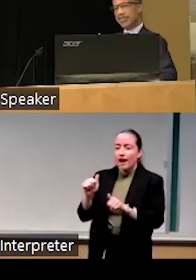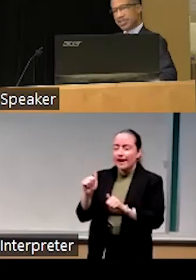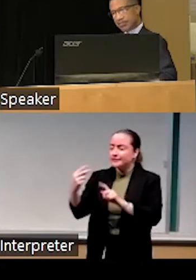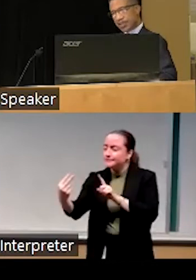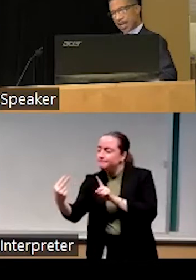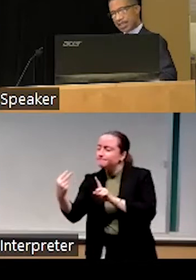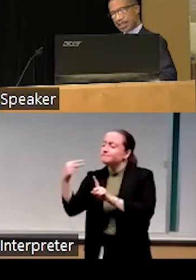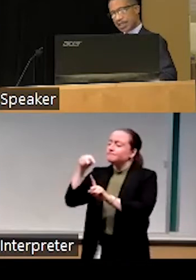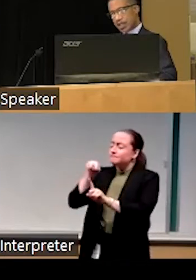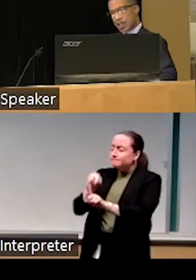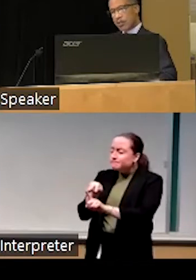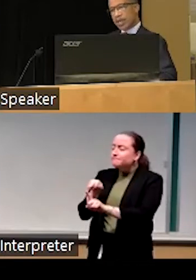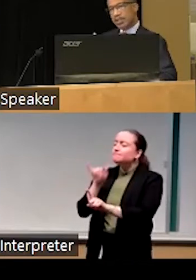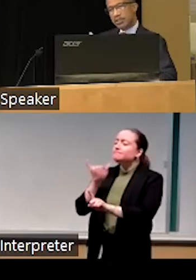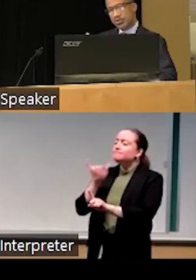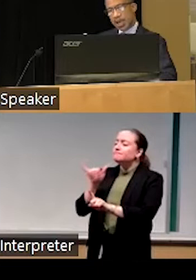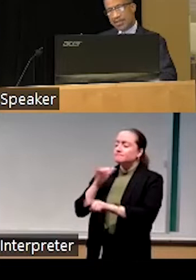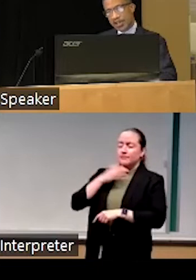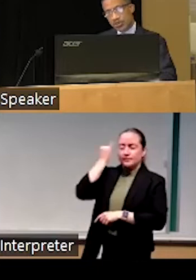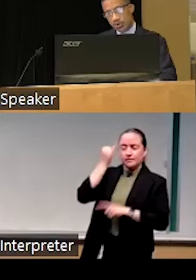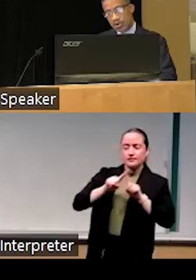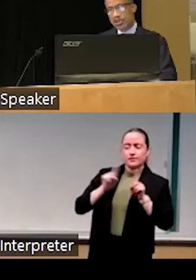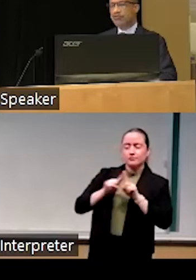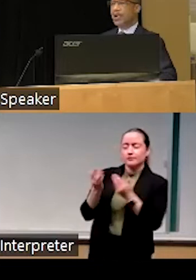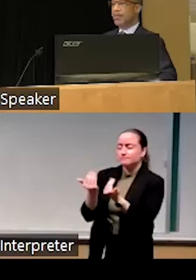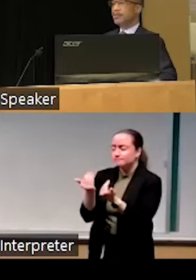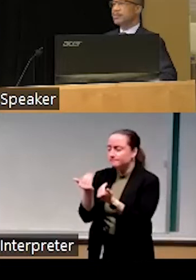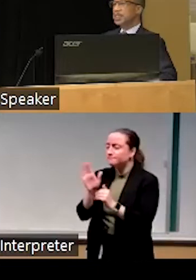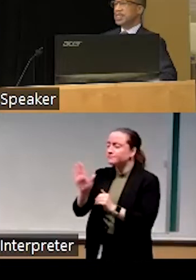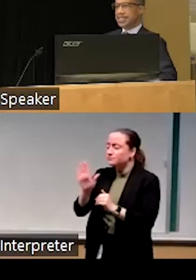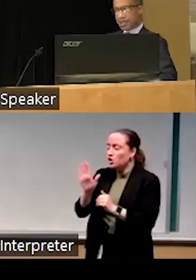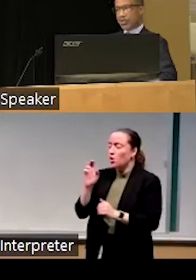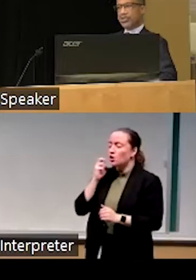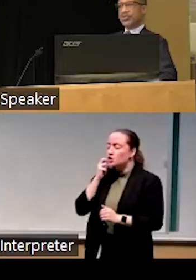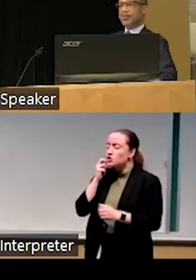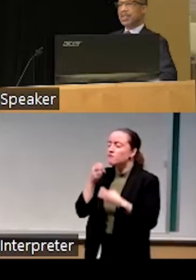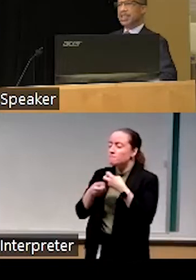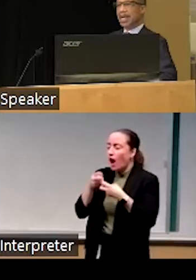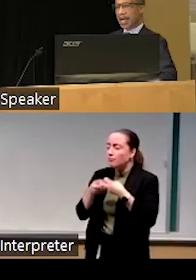I have a different idea but I think your nerve problem is similar to something that